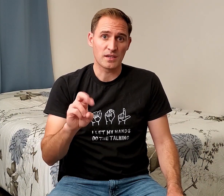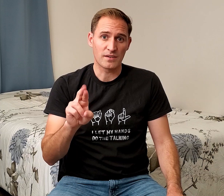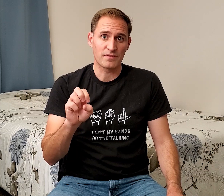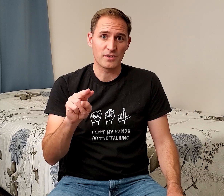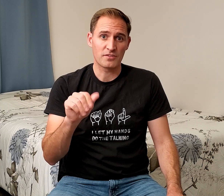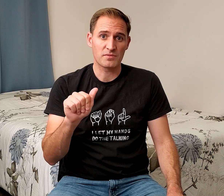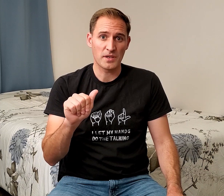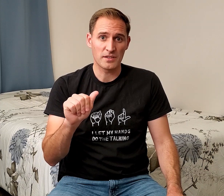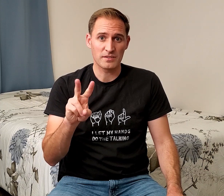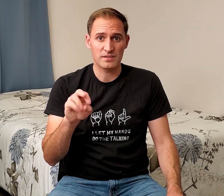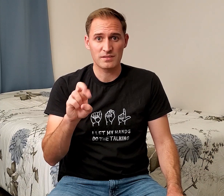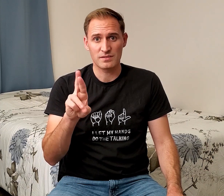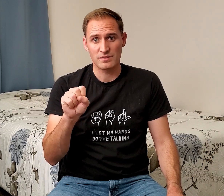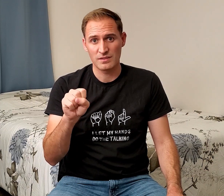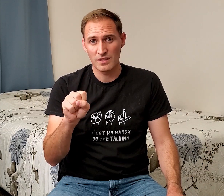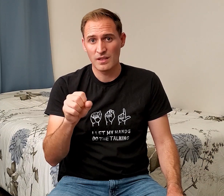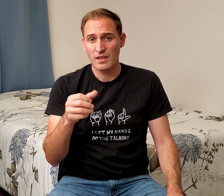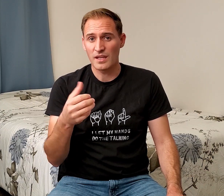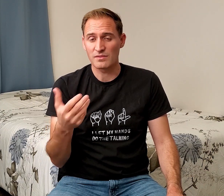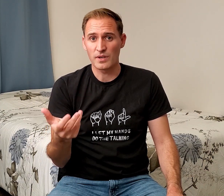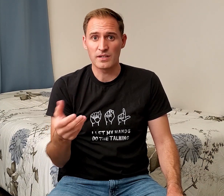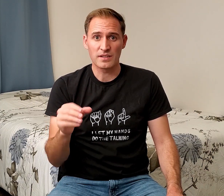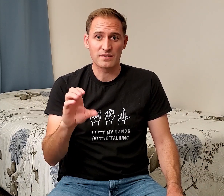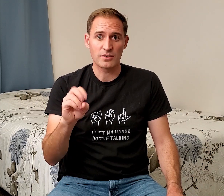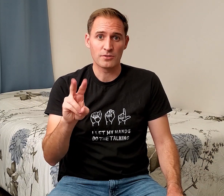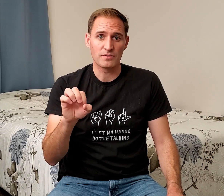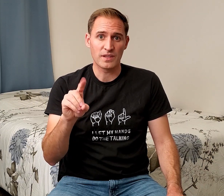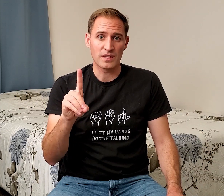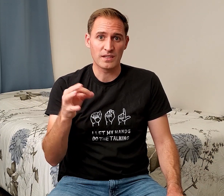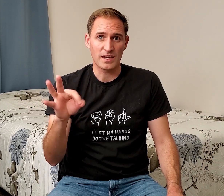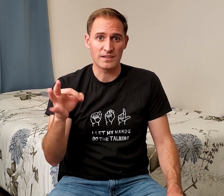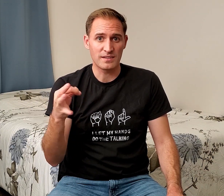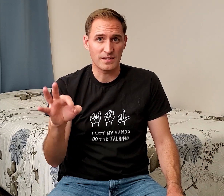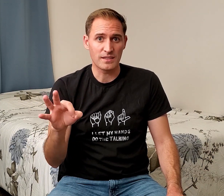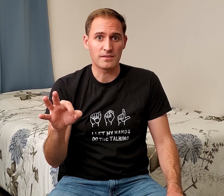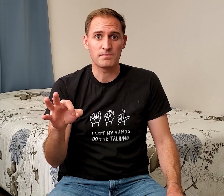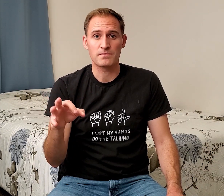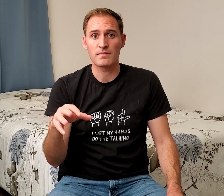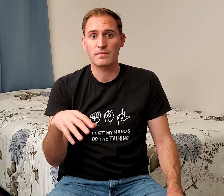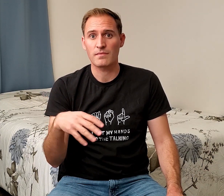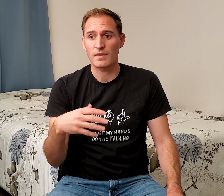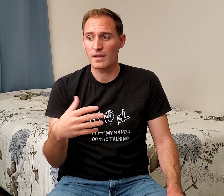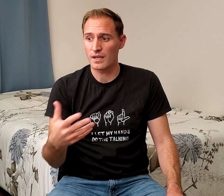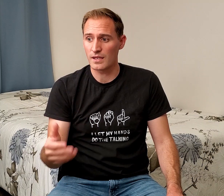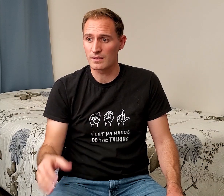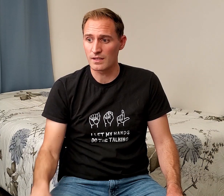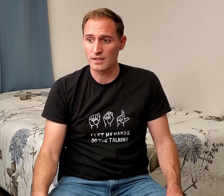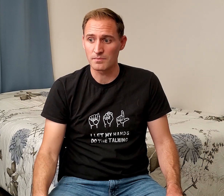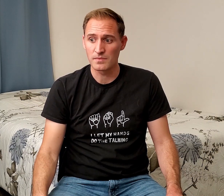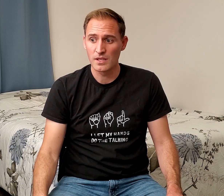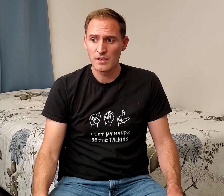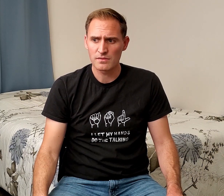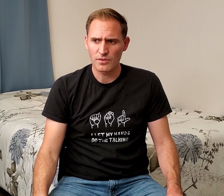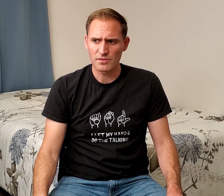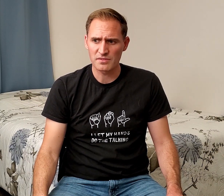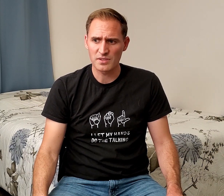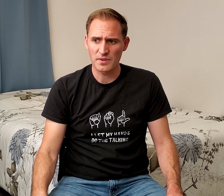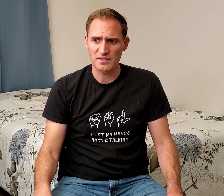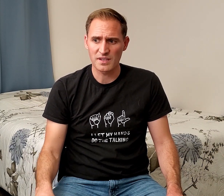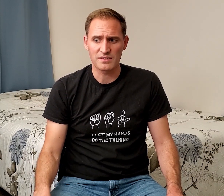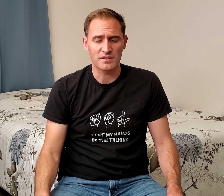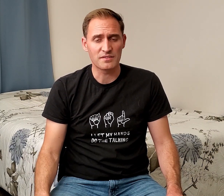fingerspell as well as COVID-19, and so those are some of the signs that you'll